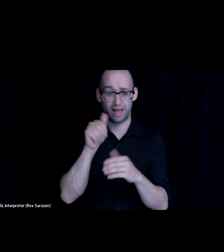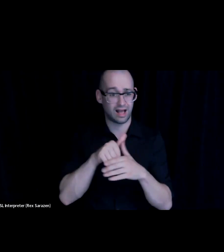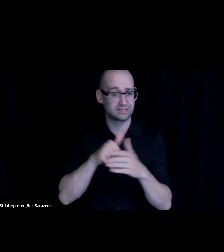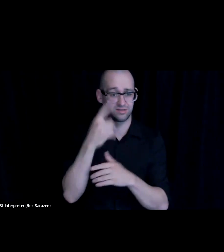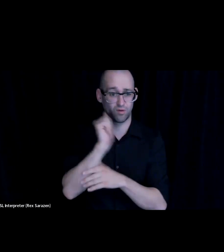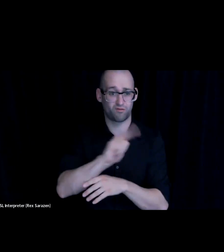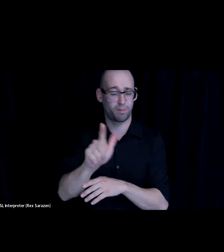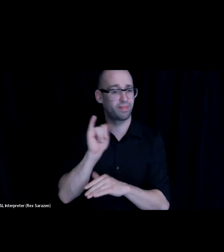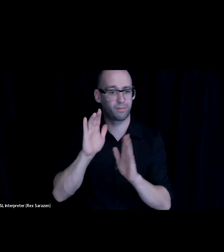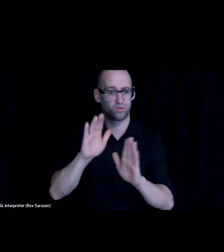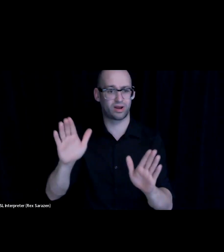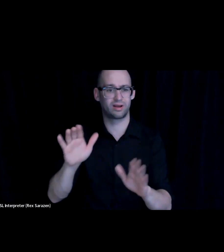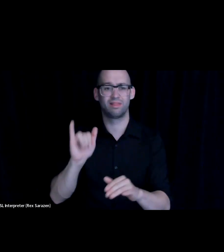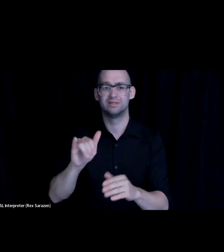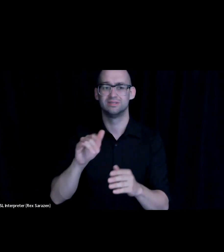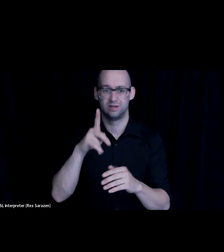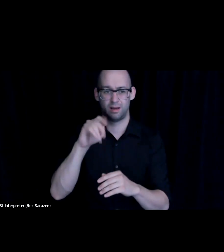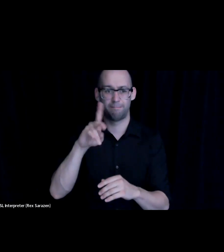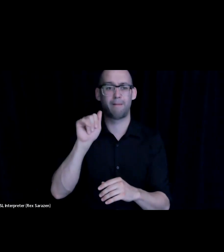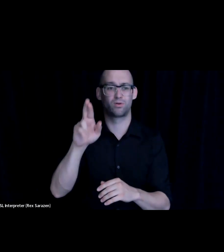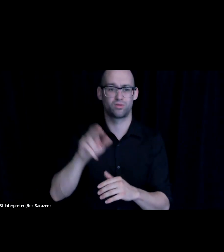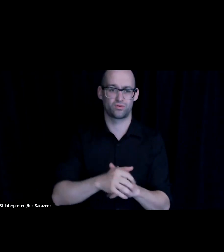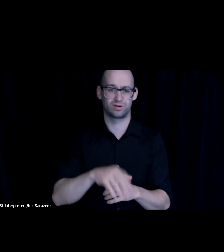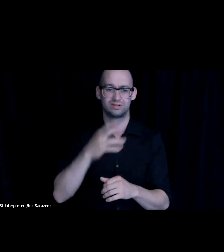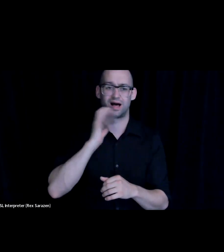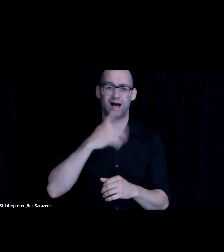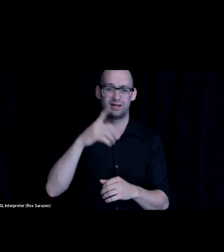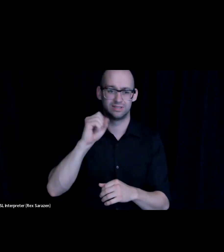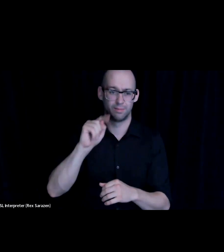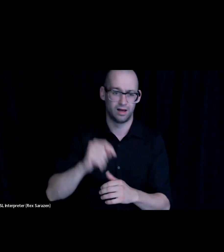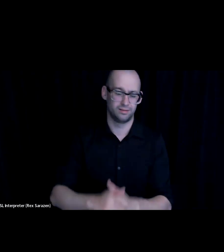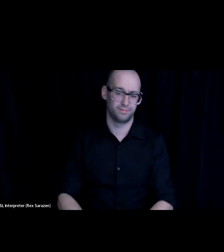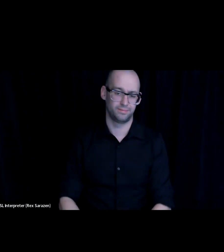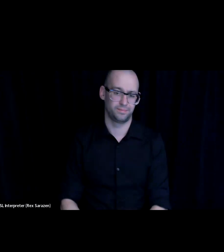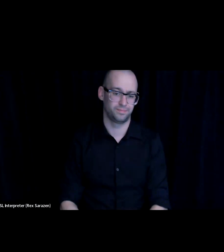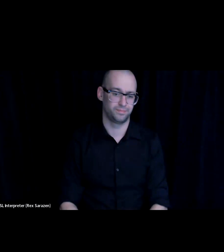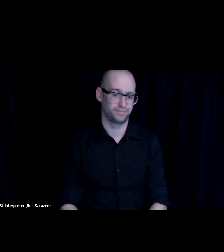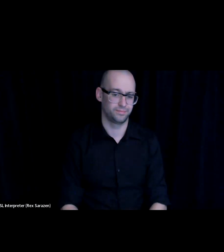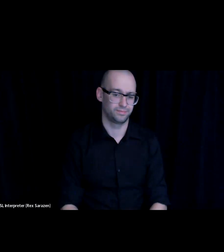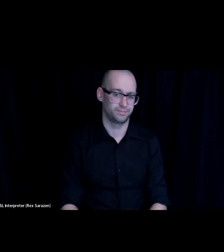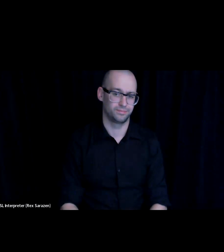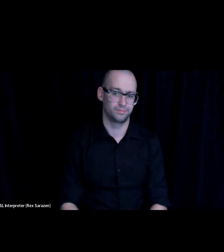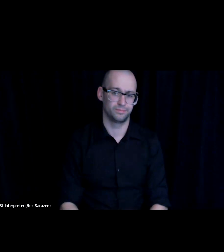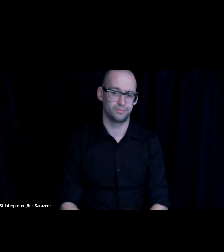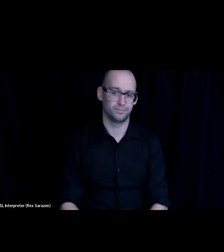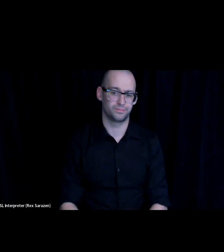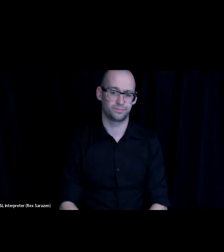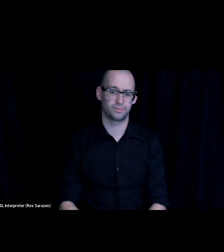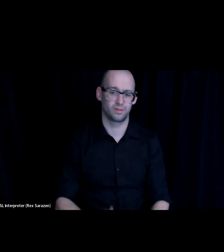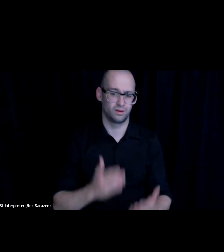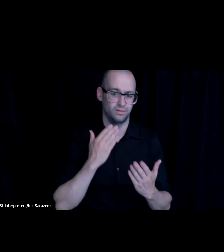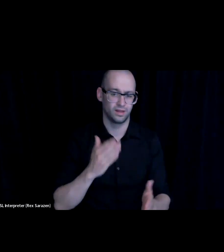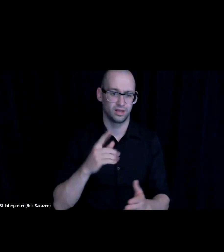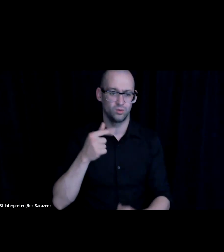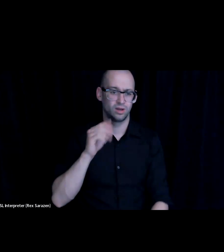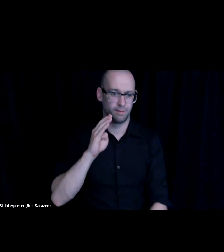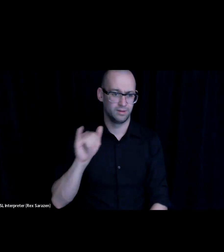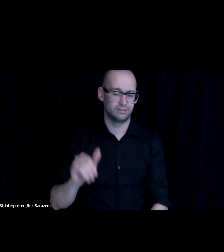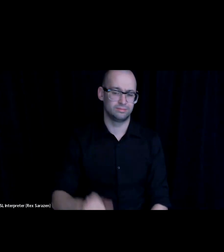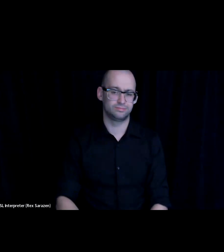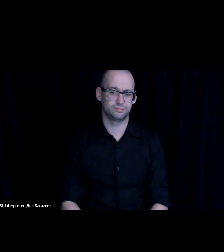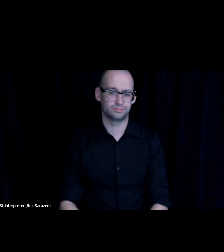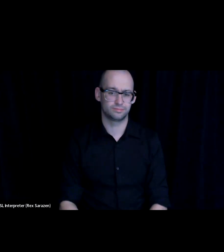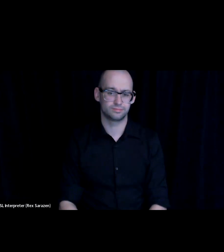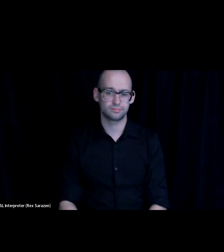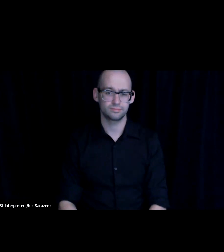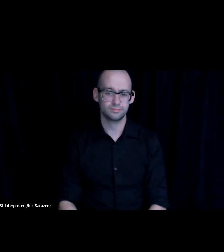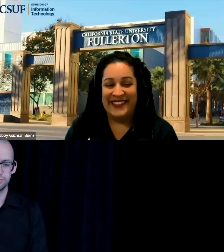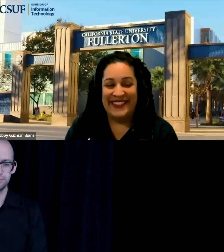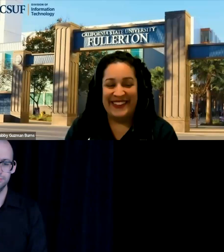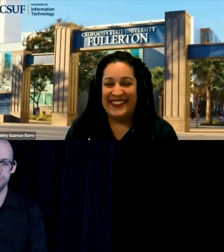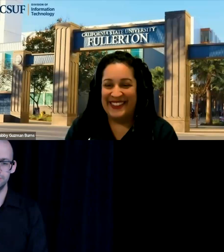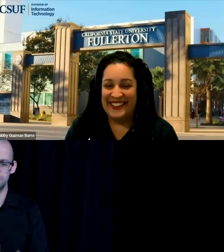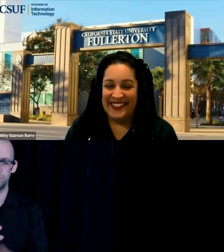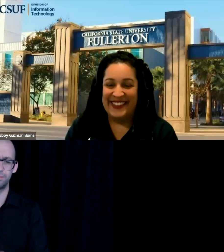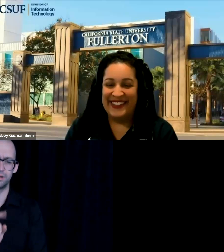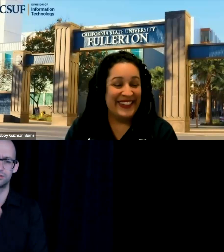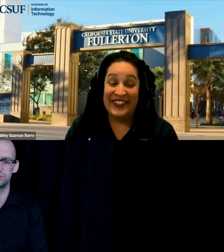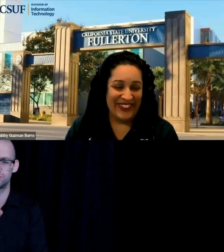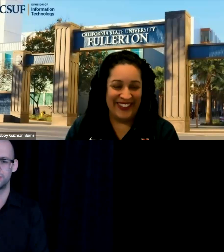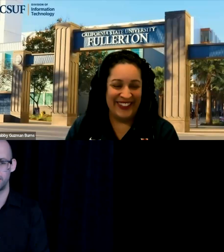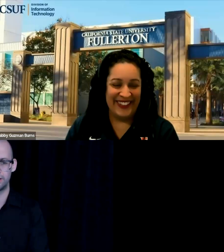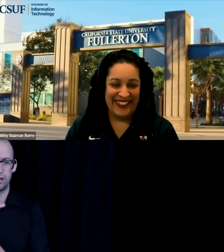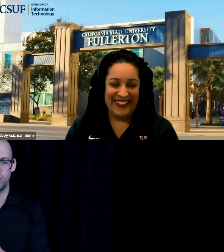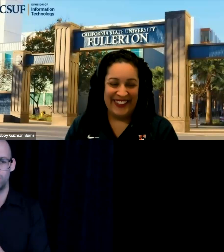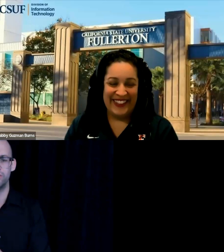to be our popular item is the hotspot. Thank you so much, Gabby. Thanks for sharing that